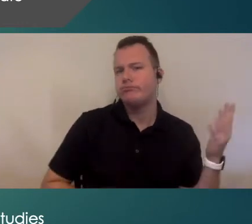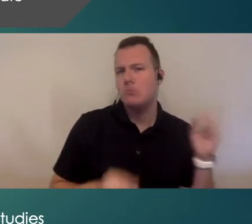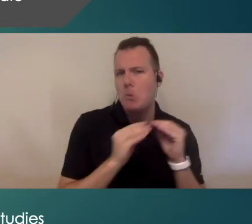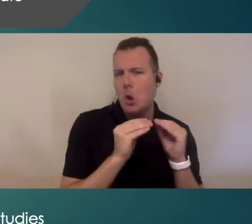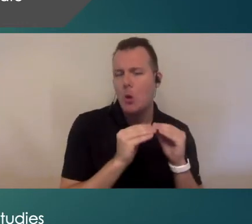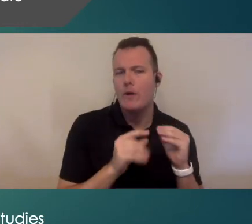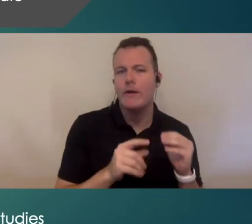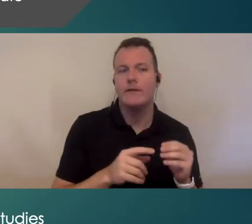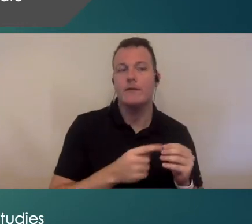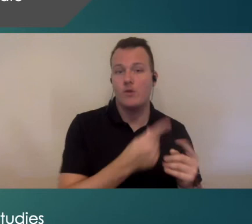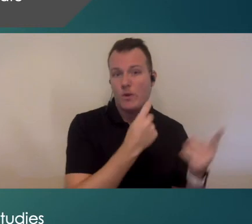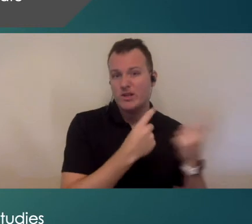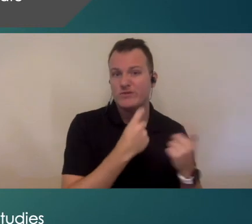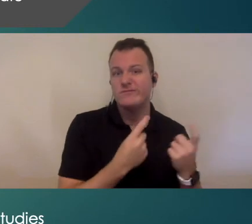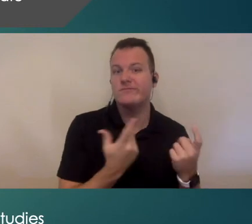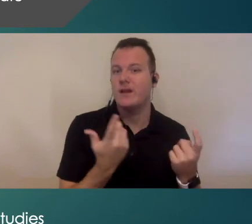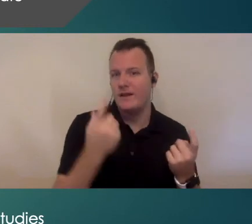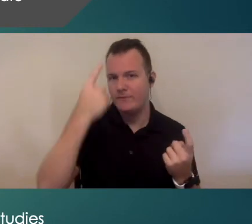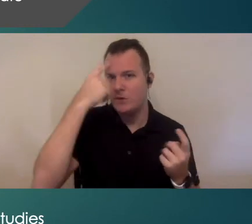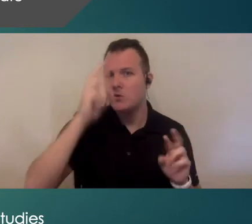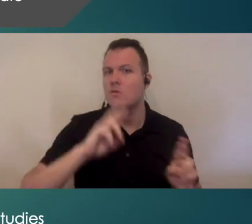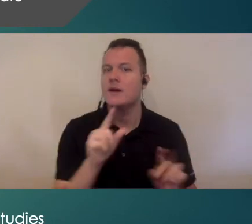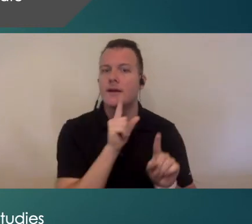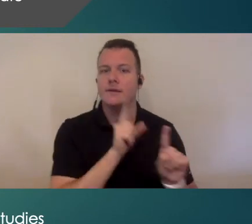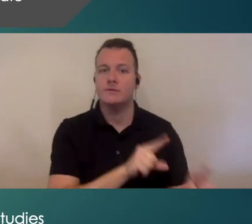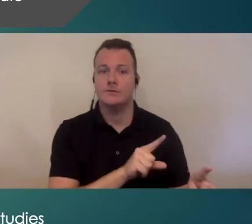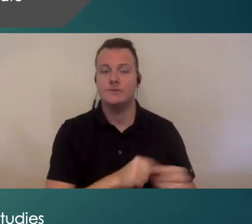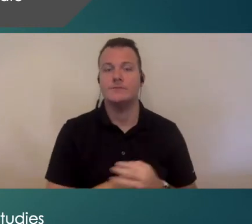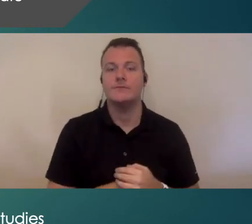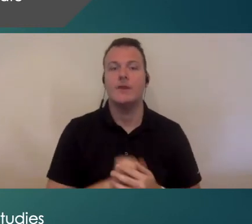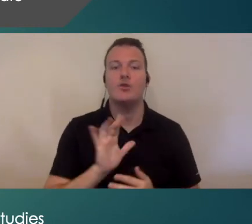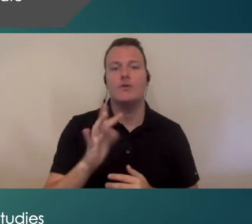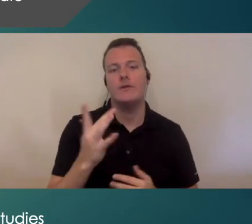and you need to know what those practice preferences are. And this is where your